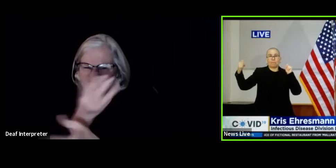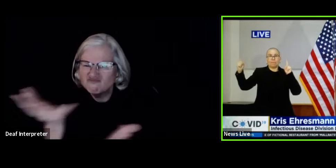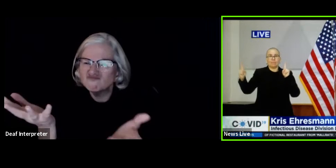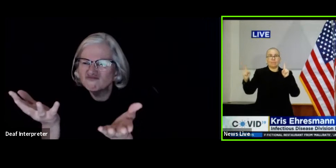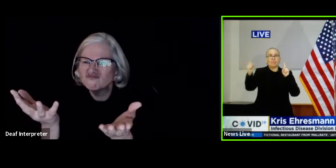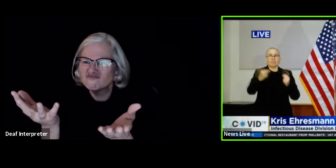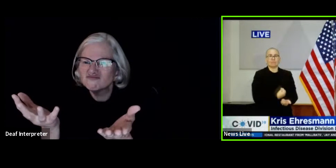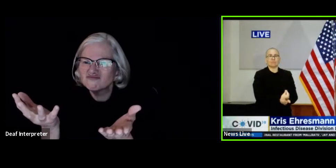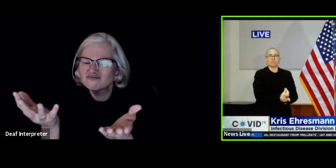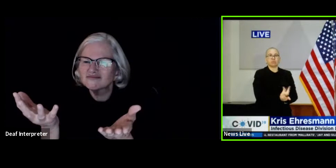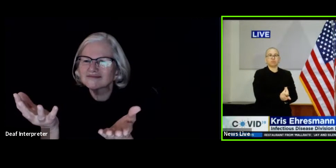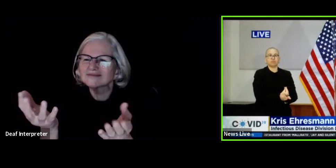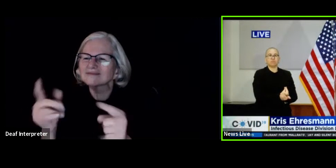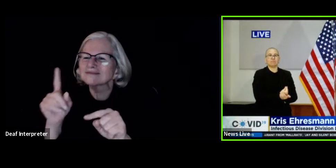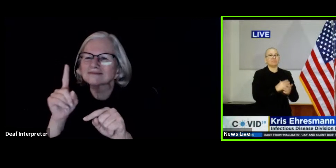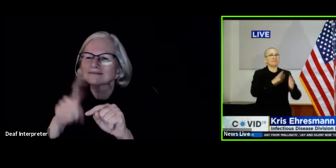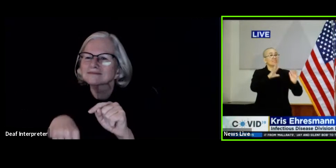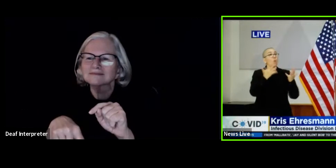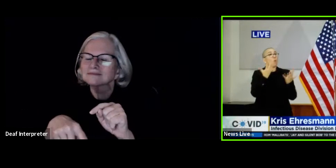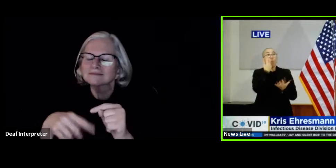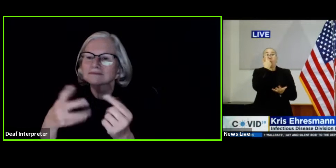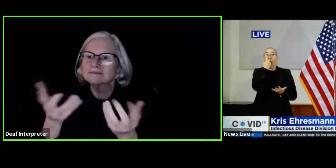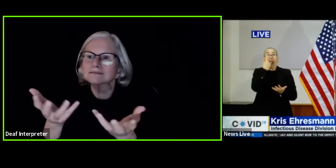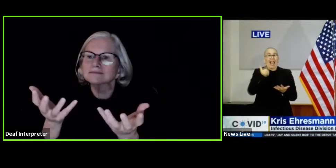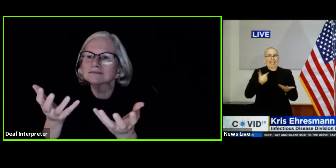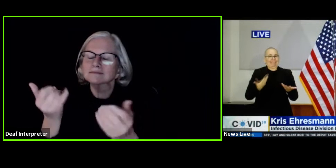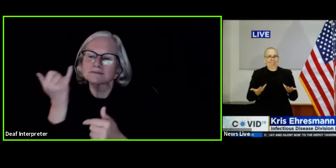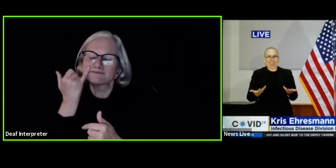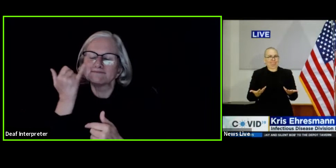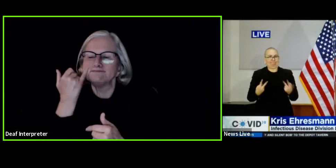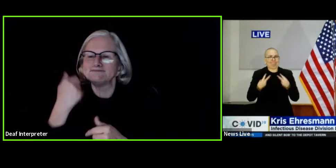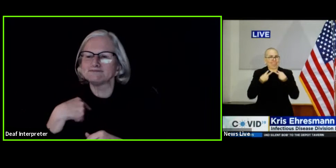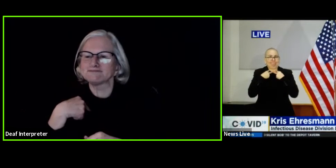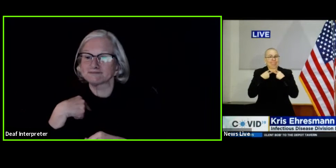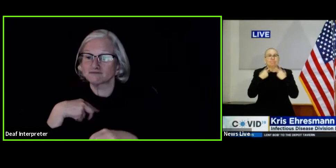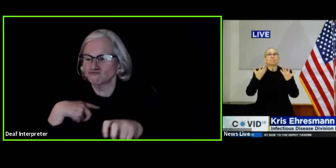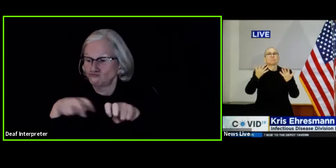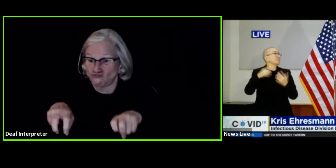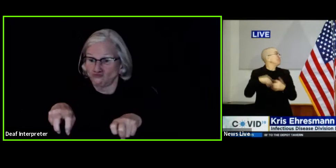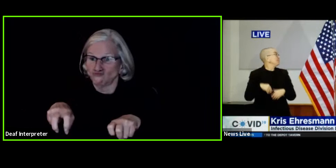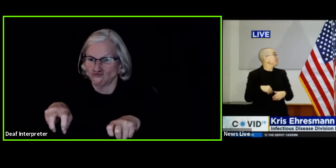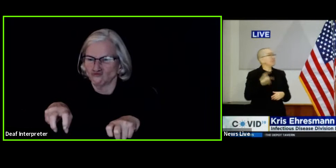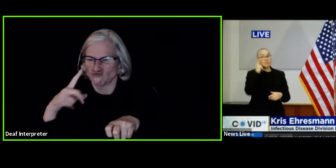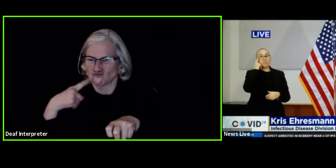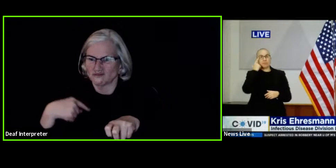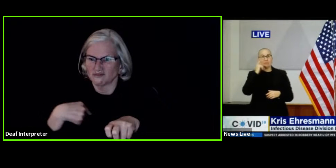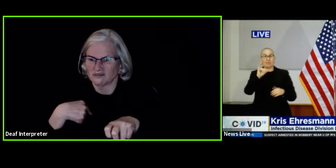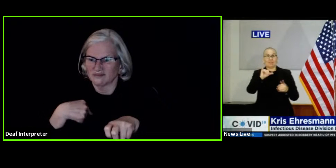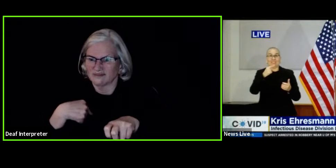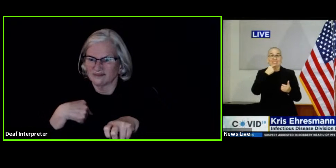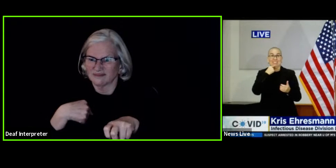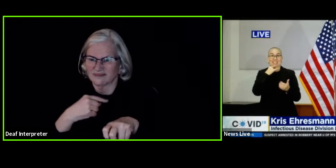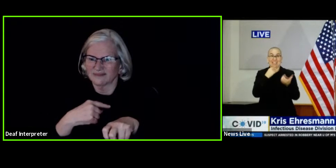IT CAN'T DO IS IT DOESN'T DIFFERENTIATE IF THERE'S, LIKE, A PLEXI-GLASS BARRIER AS IS RIGHT HERE. SO THAT'S ONE THING THAT IT WON'T DO.